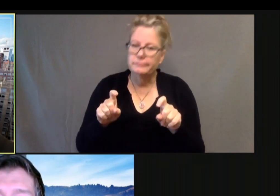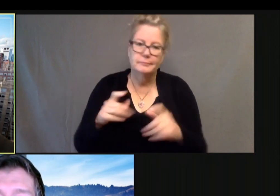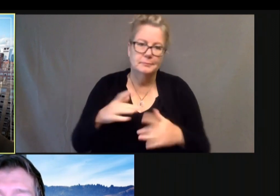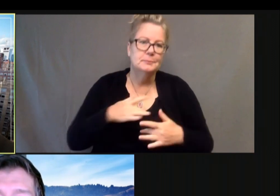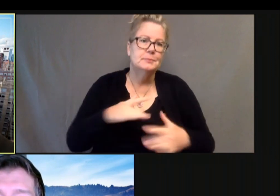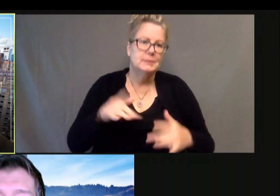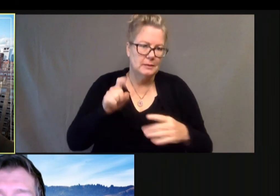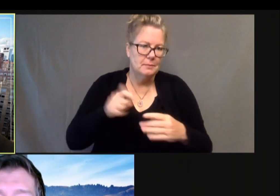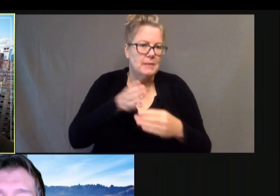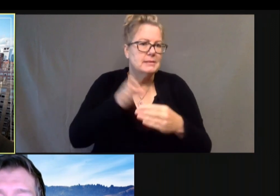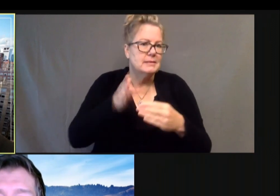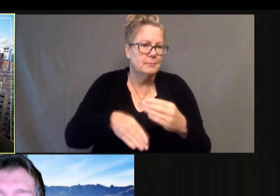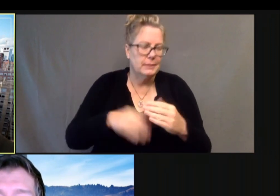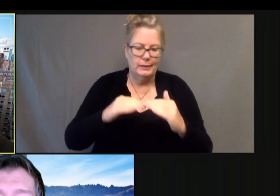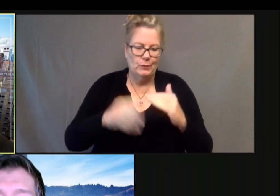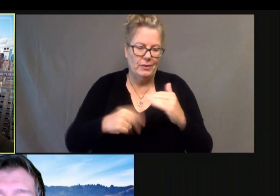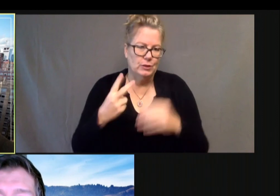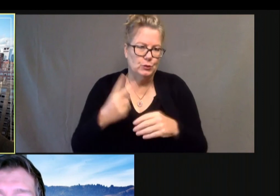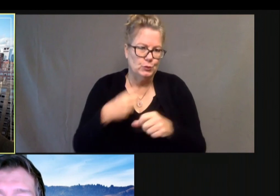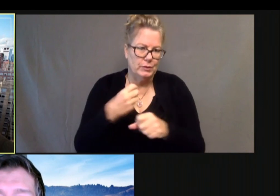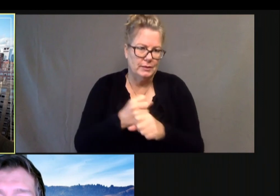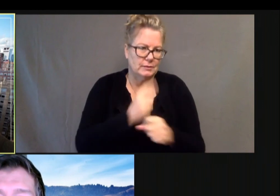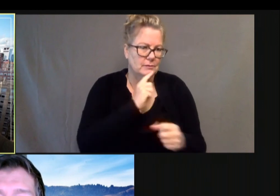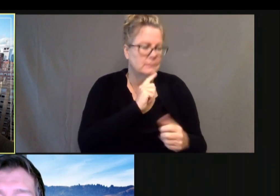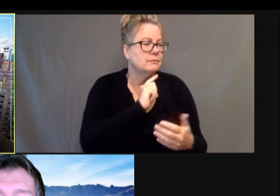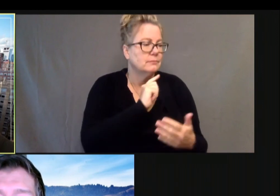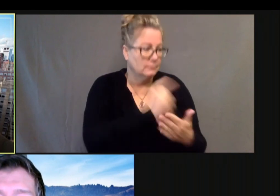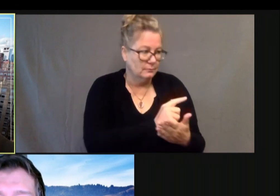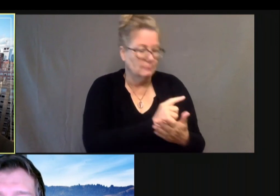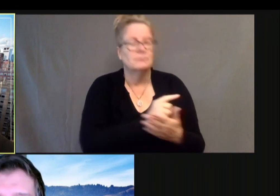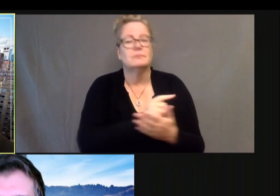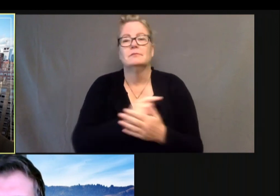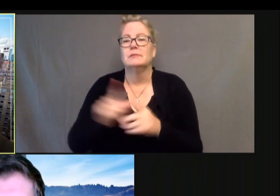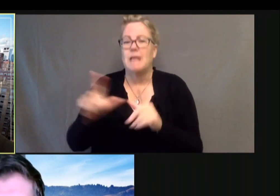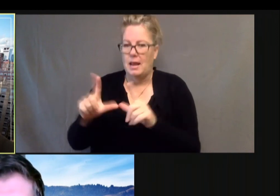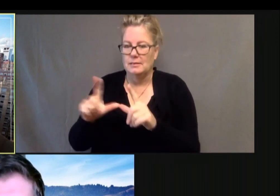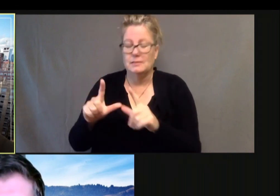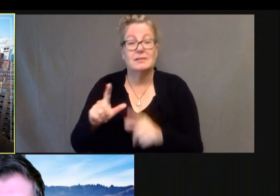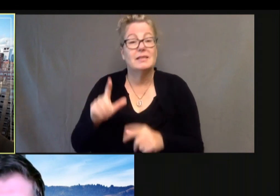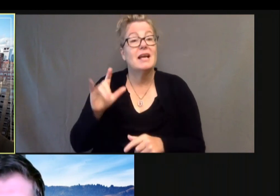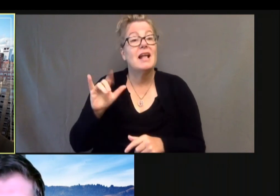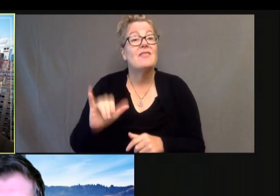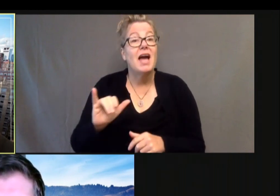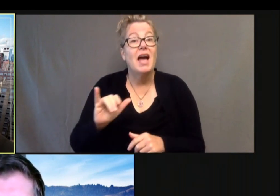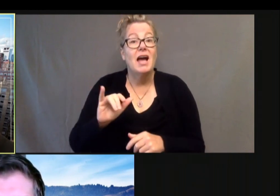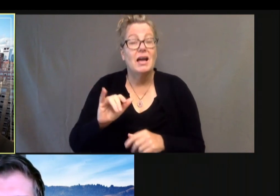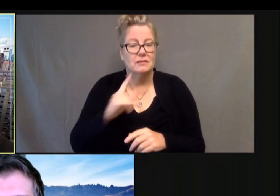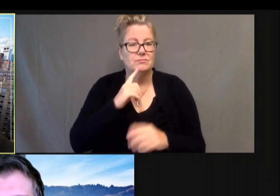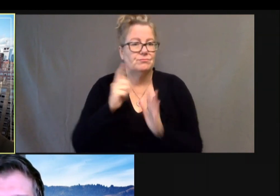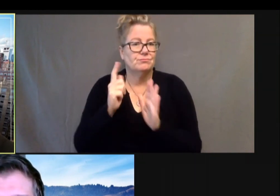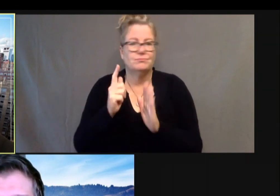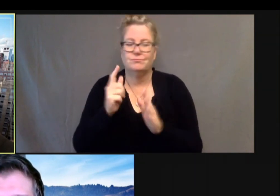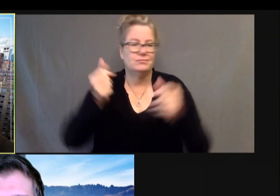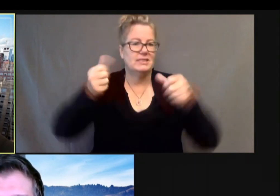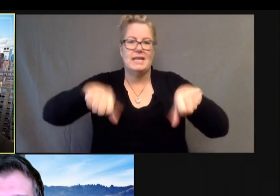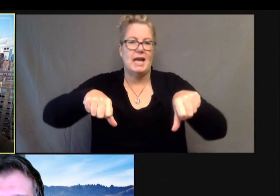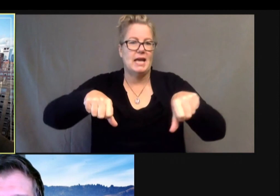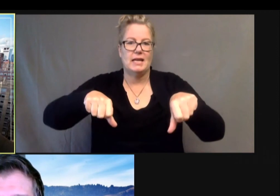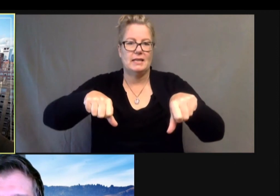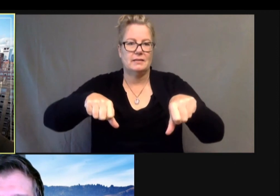years of your medical education. That was denied so they were unable to pass the exam